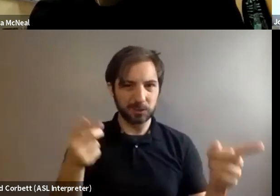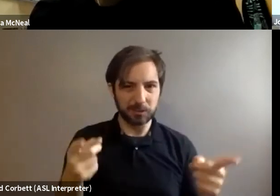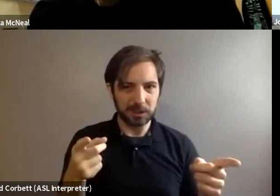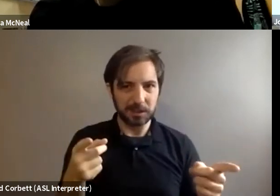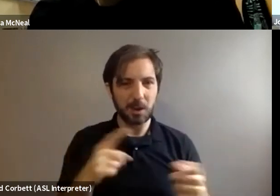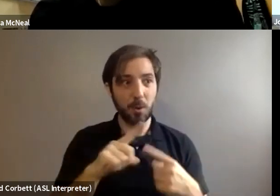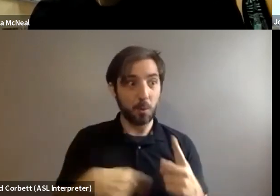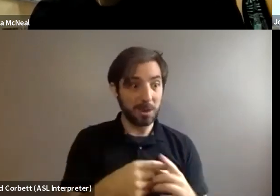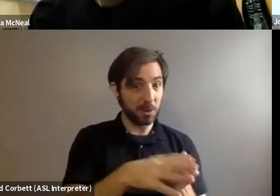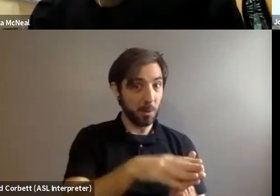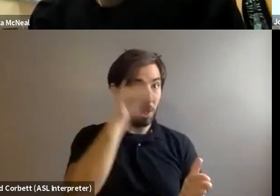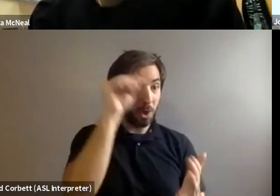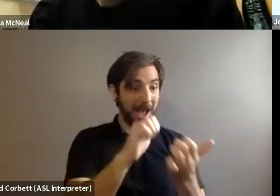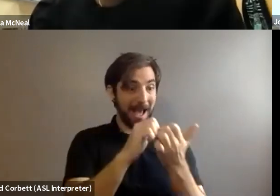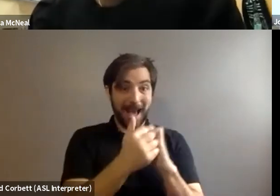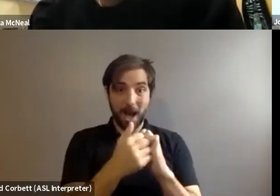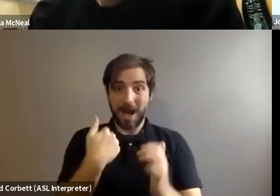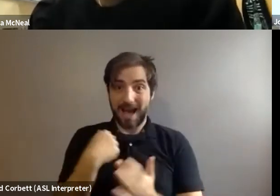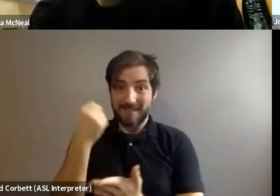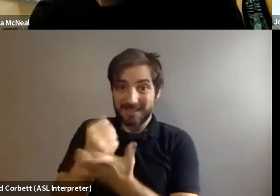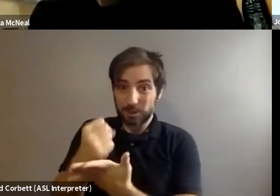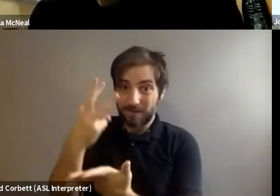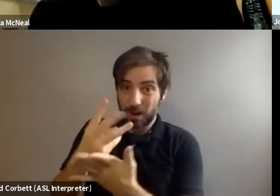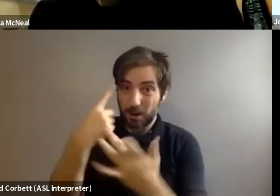do it and we have the software and we have this and we have that and there's no reason